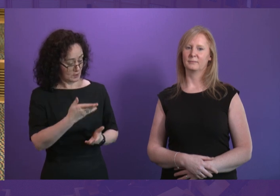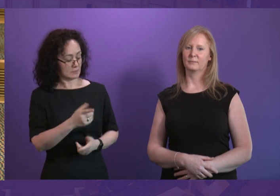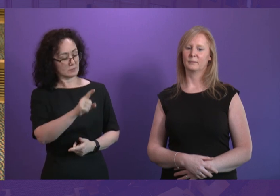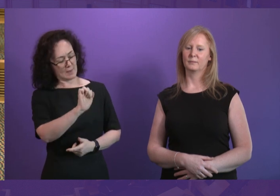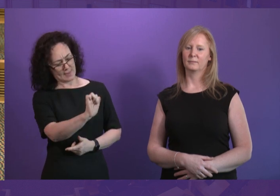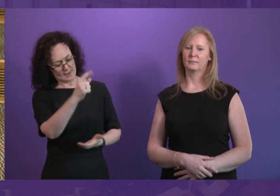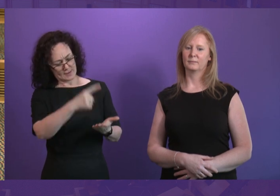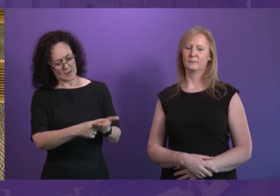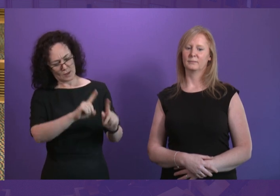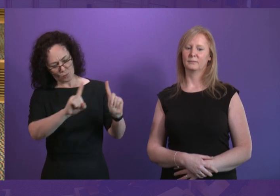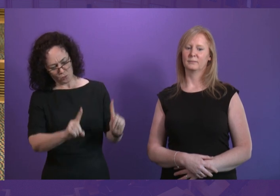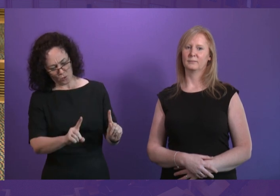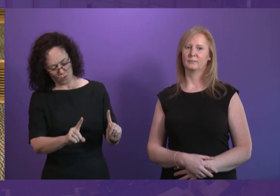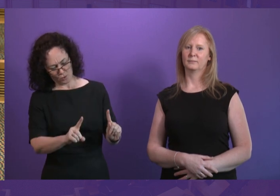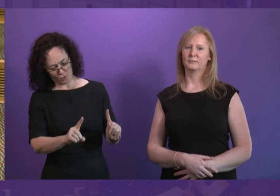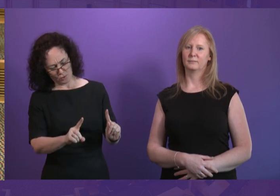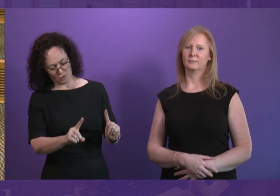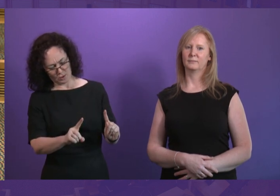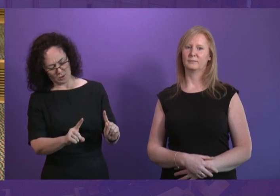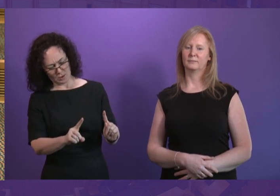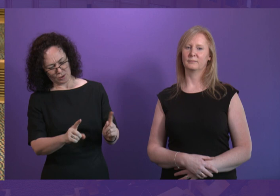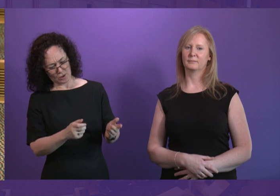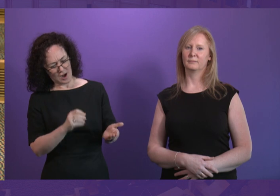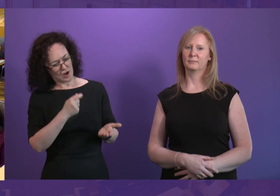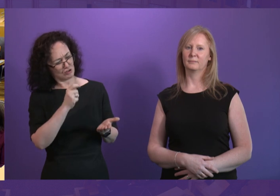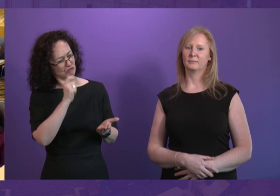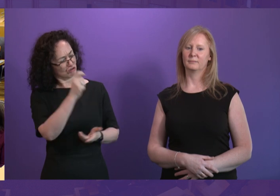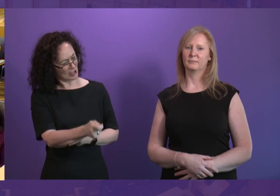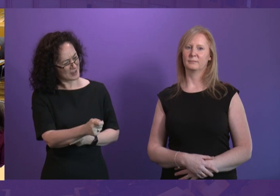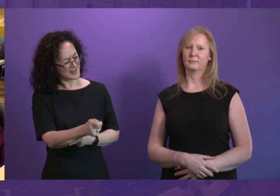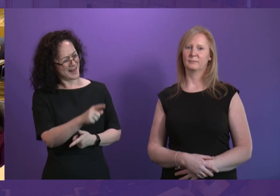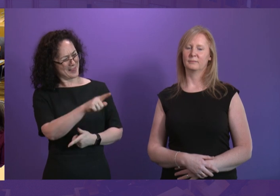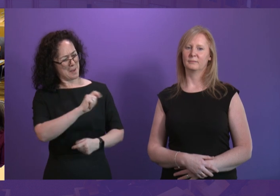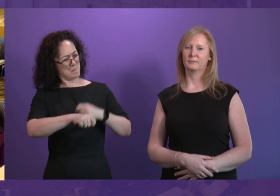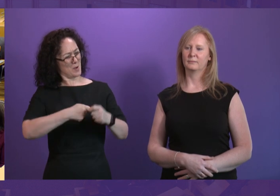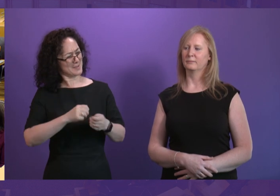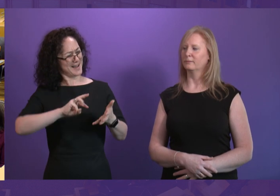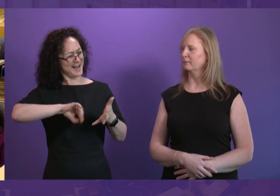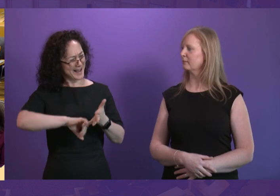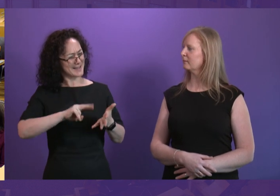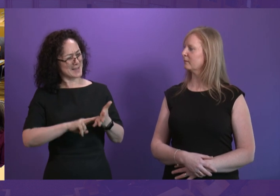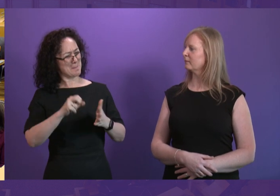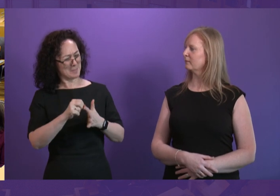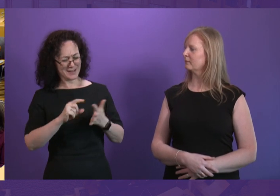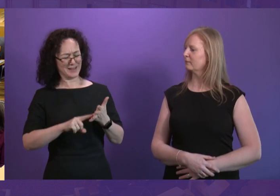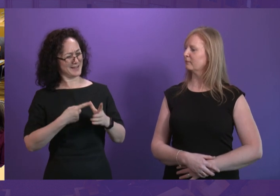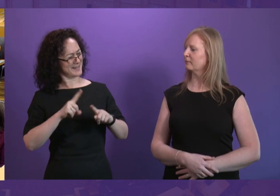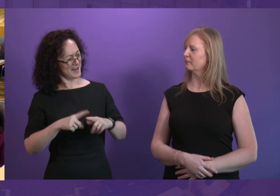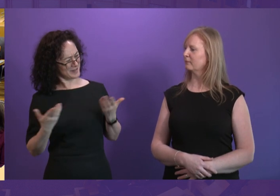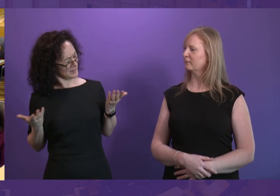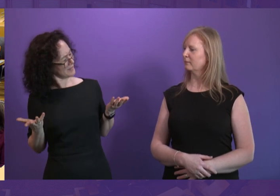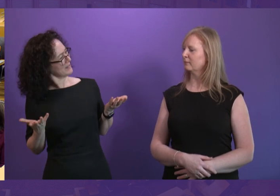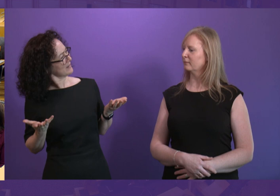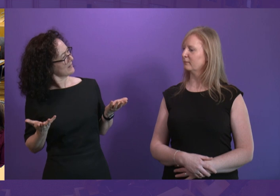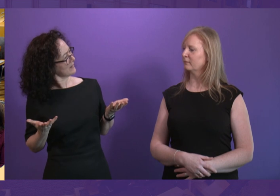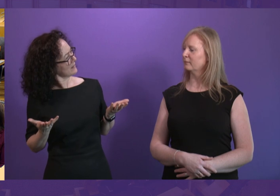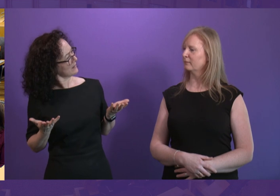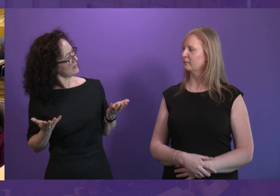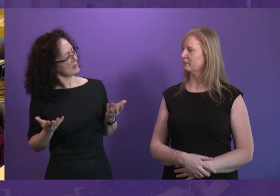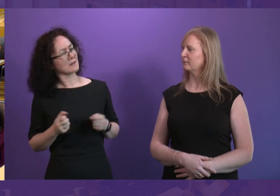becomes an SNP Government tax. Therefore, given that the Tory Government devolved income